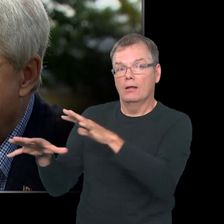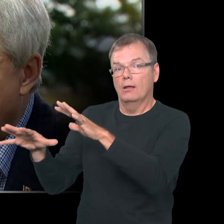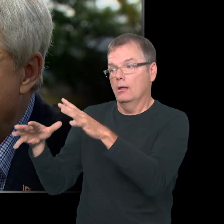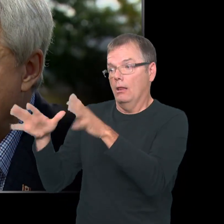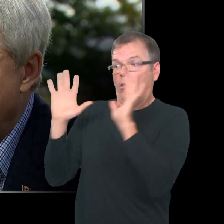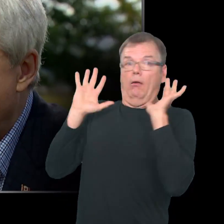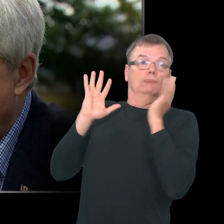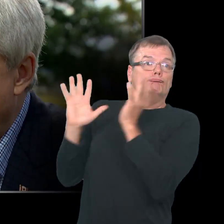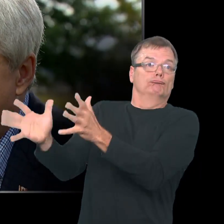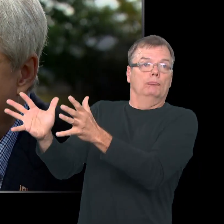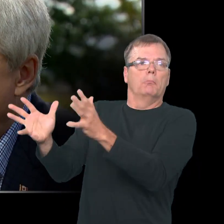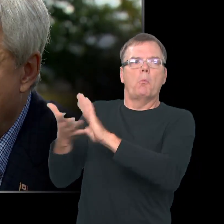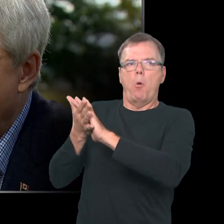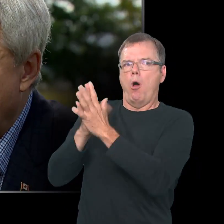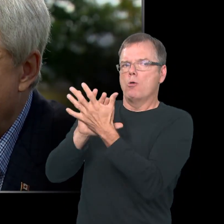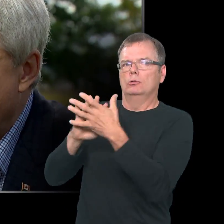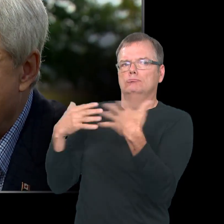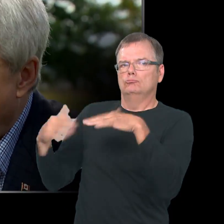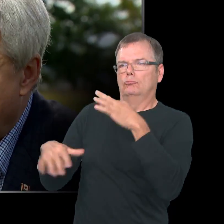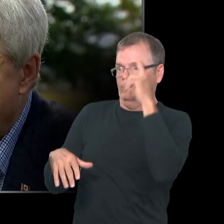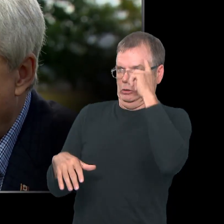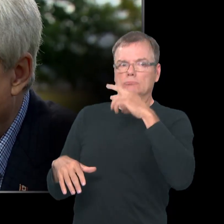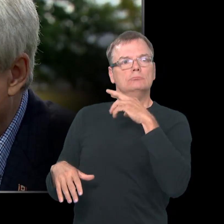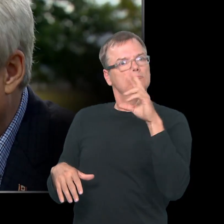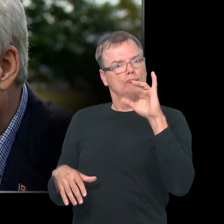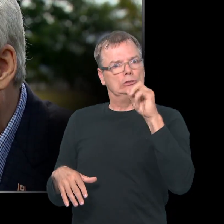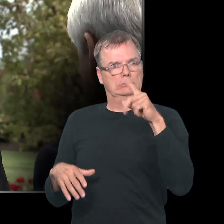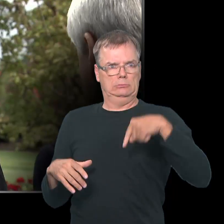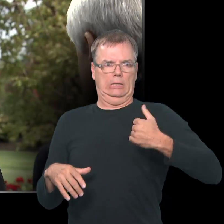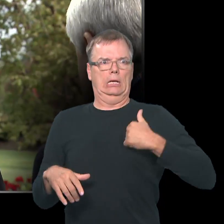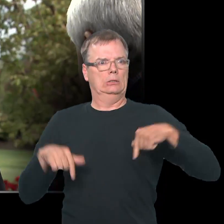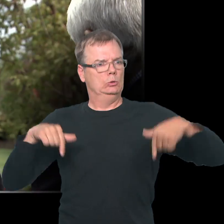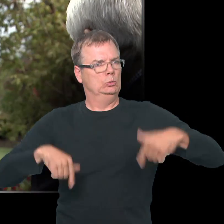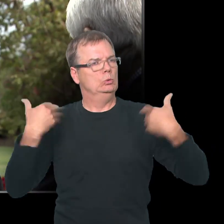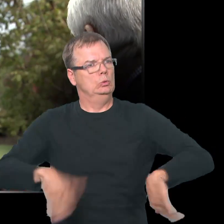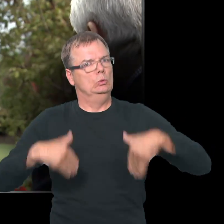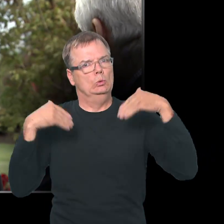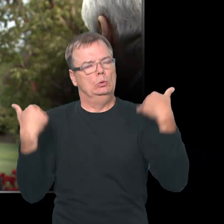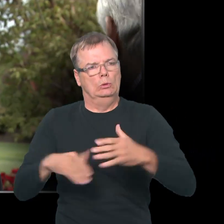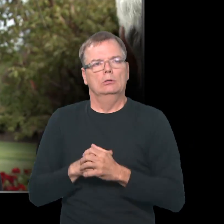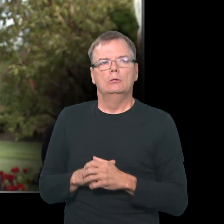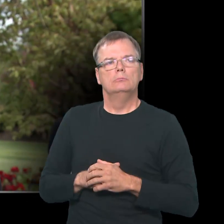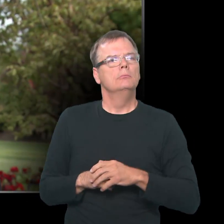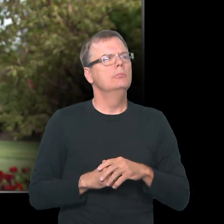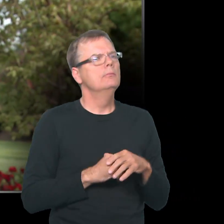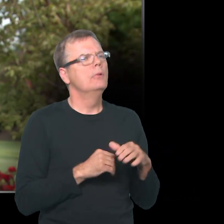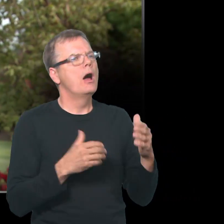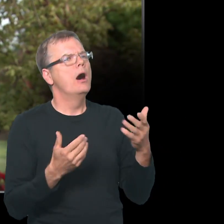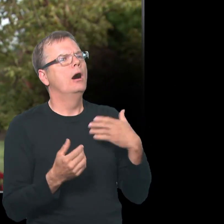but it will present very quickly a radical escalation in the security threat to our own countries, we cannot tolerate that.